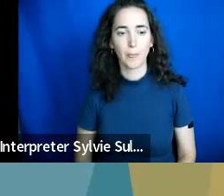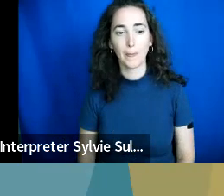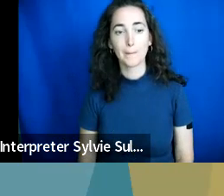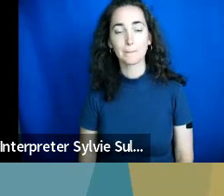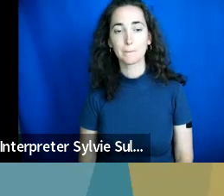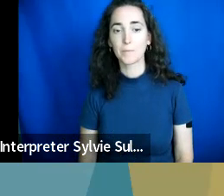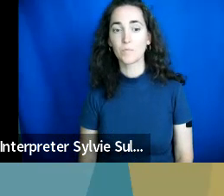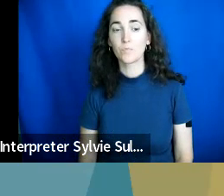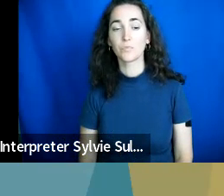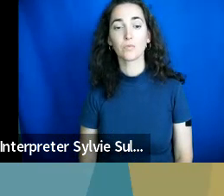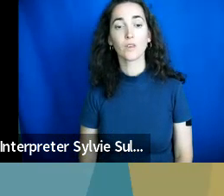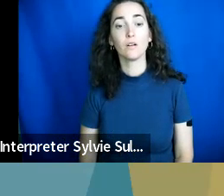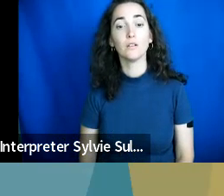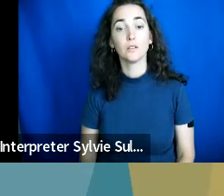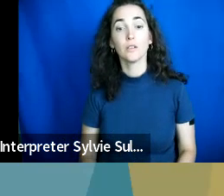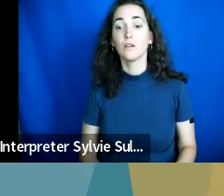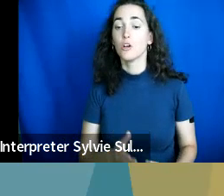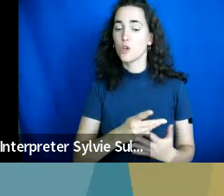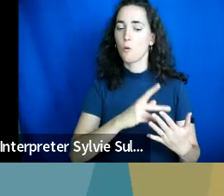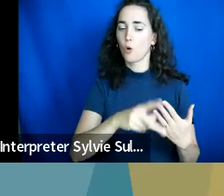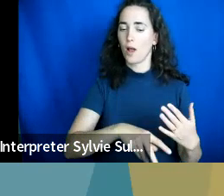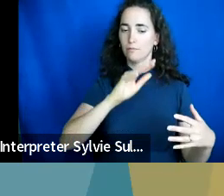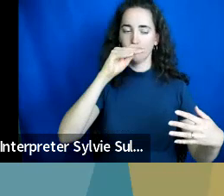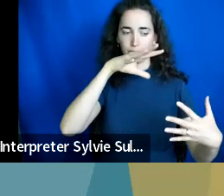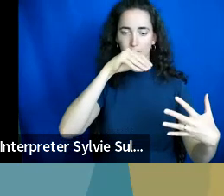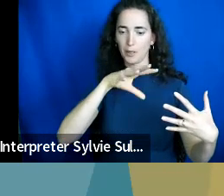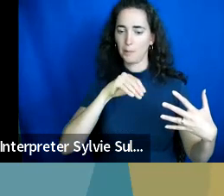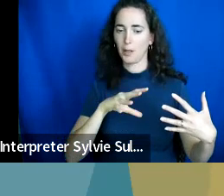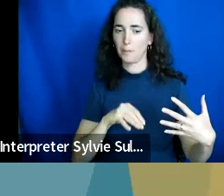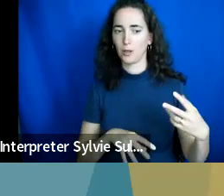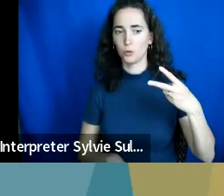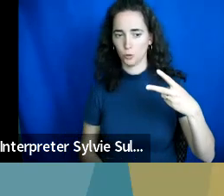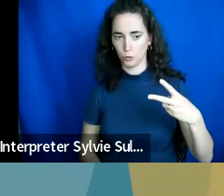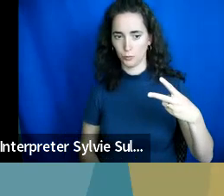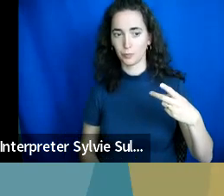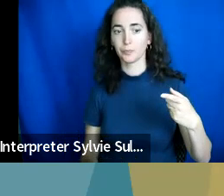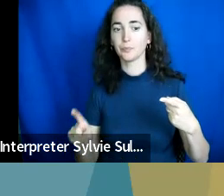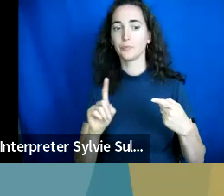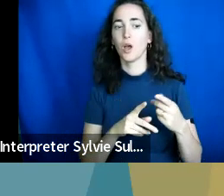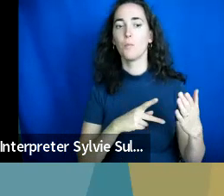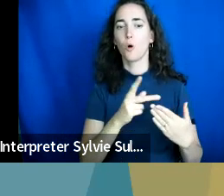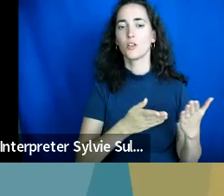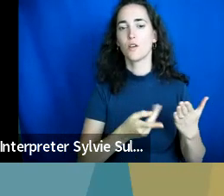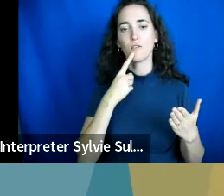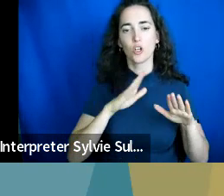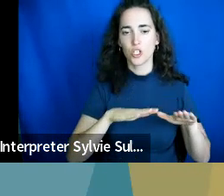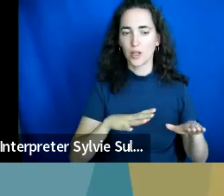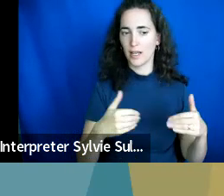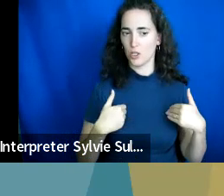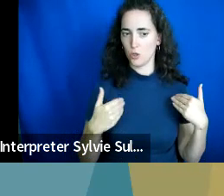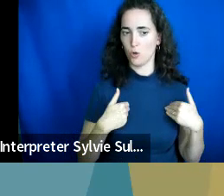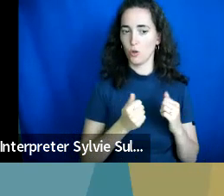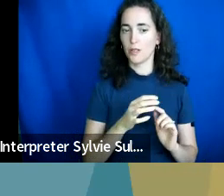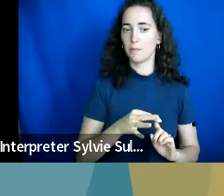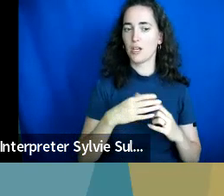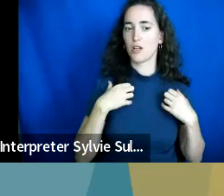So the relevant programs that I really want to highlight today are 2 mainly a programs and services for children and youth with special health care needs.